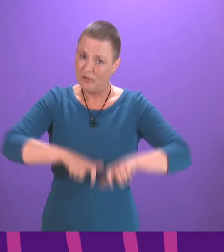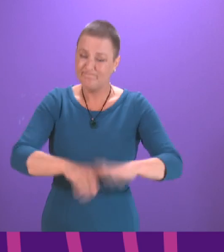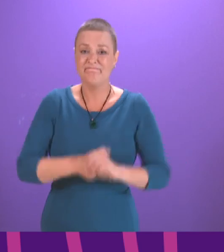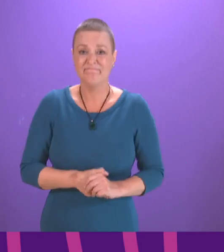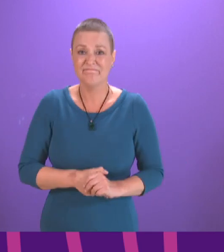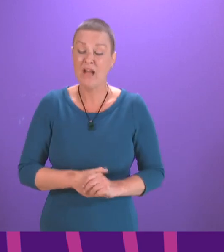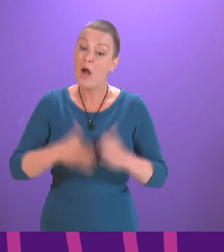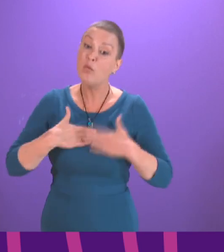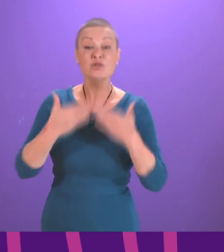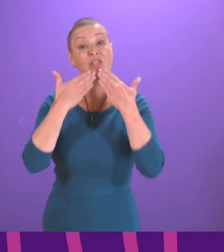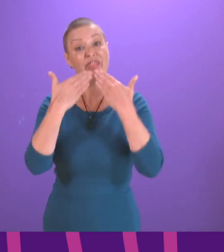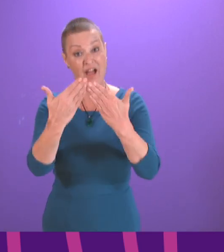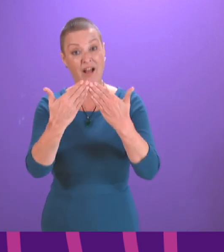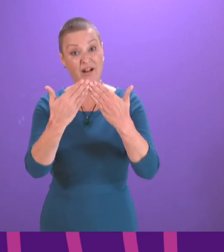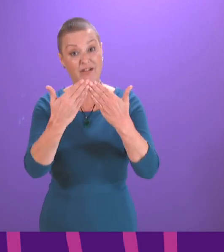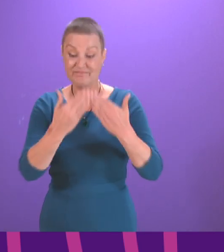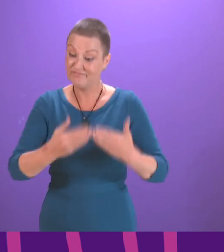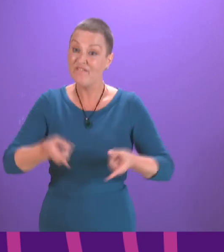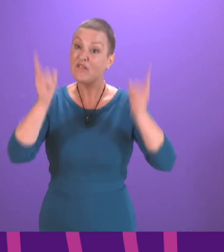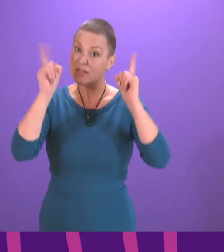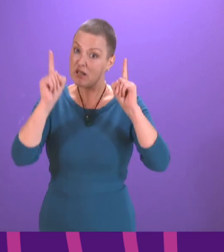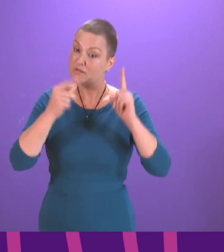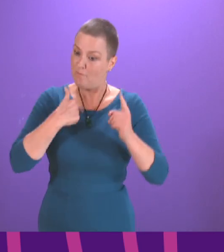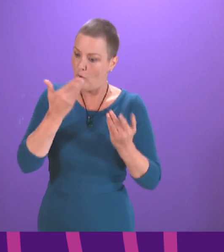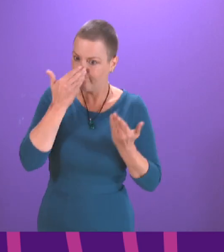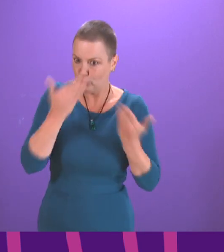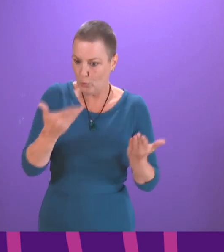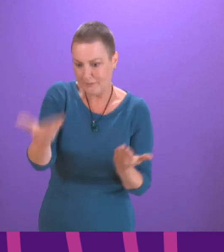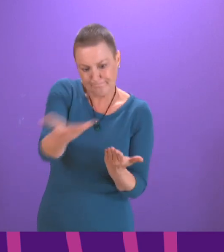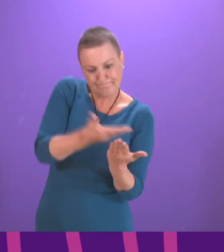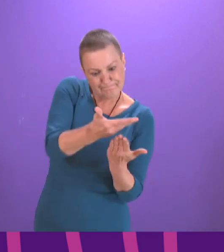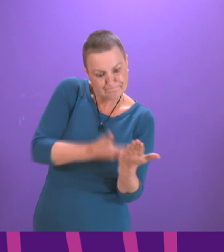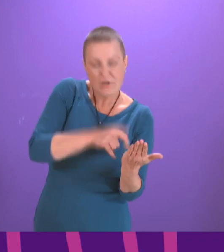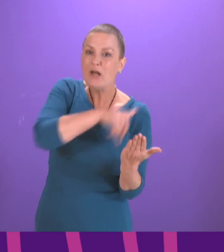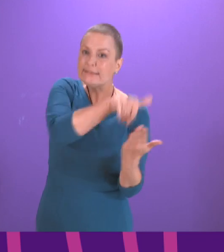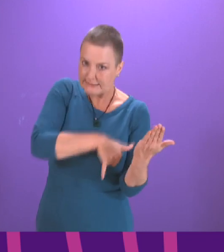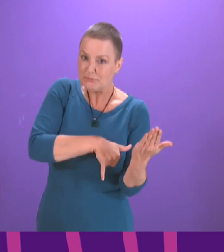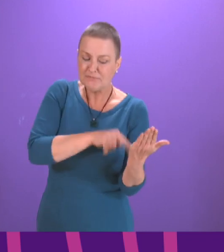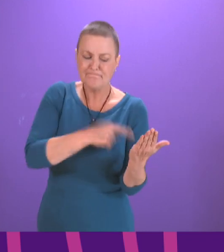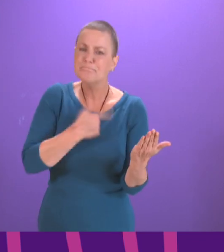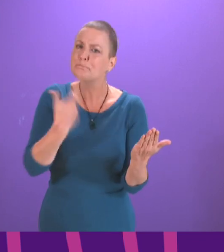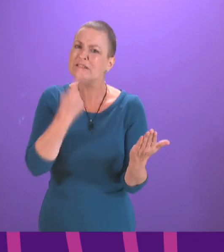I thank the First Minister for advance sight of her statement today. From it, it is clear